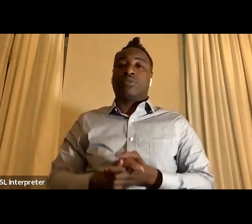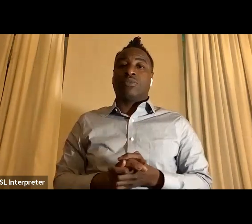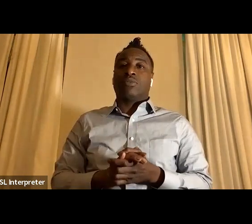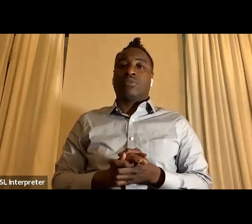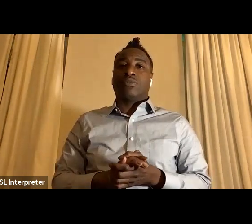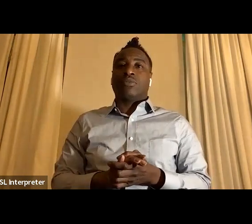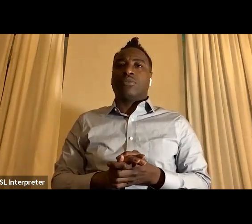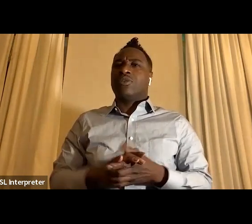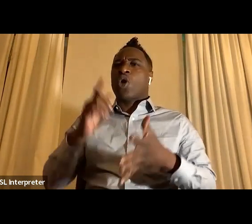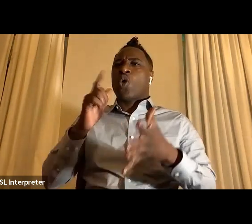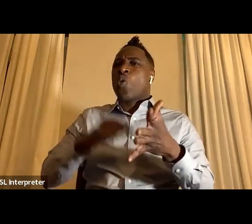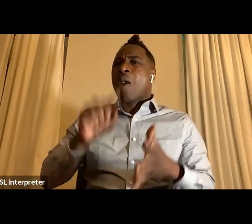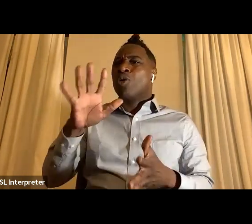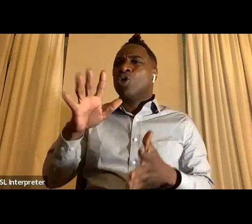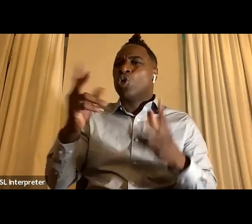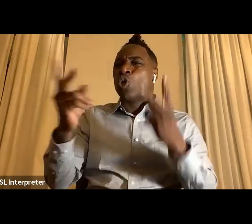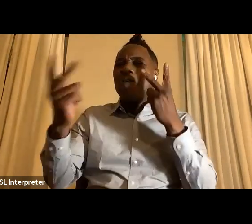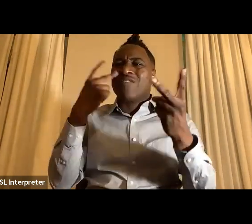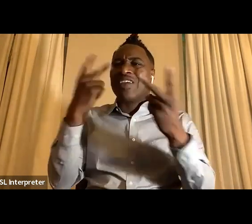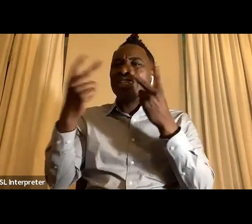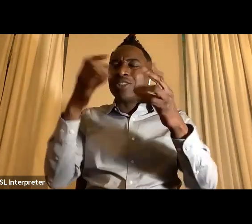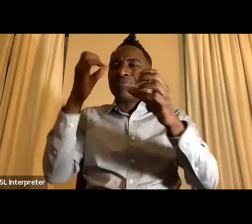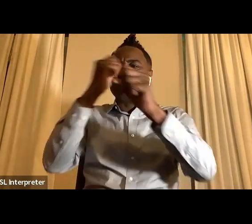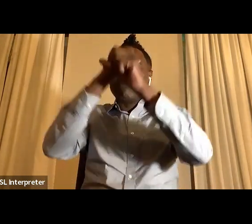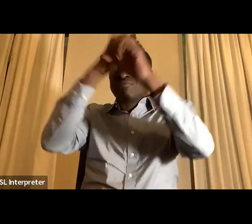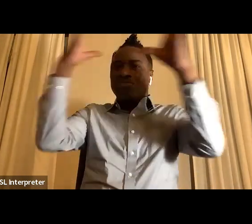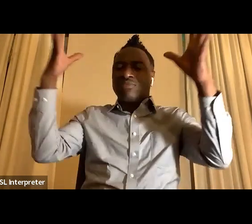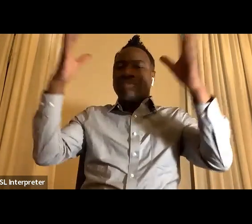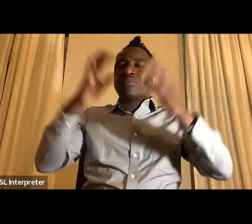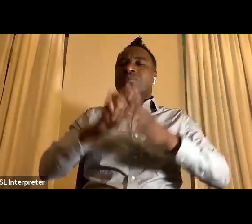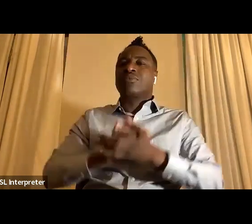Why did you choose these artworks for or and these artists for this show?